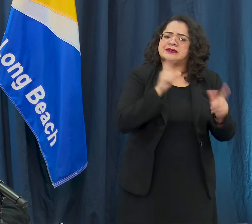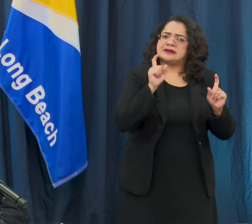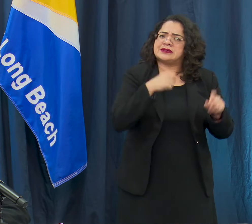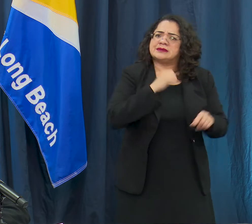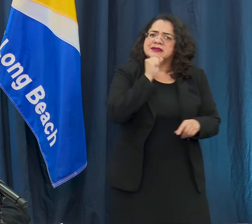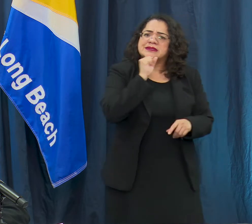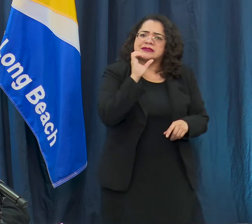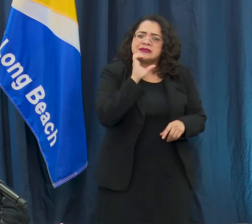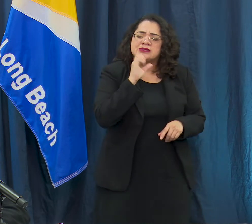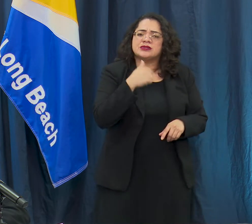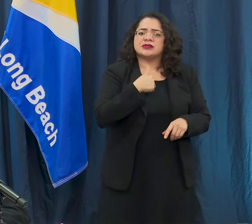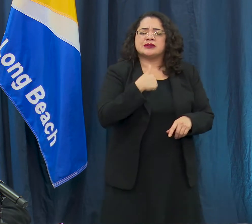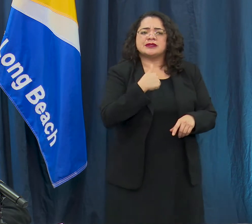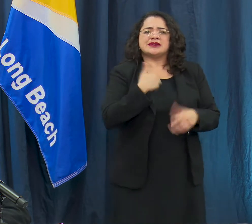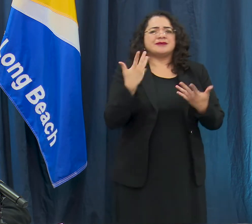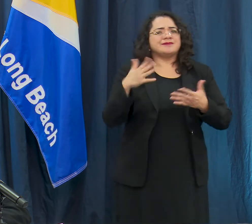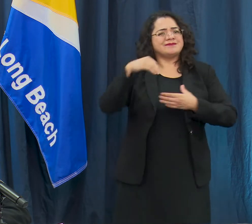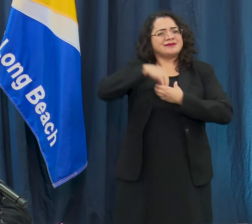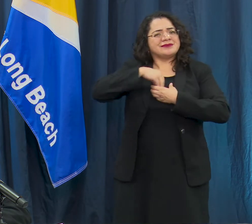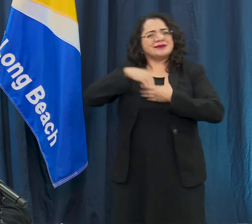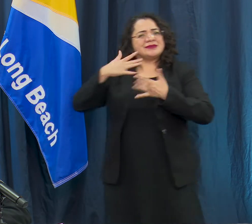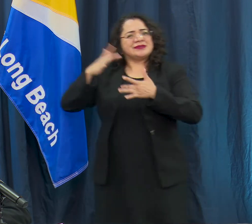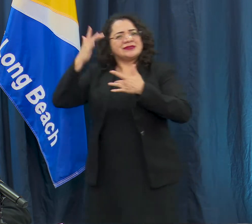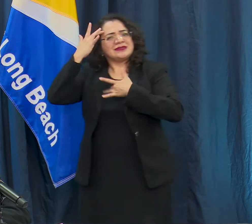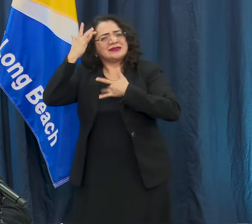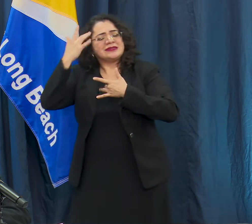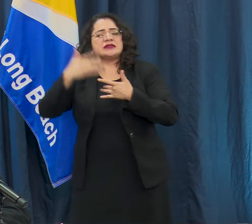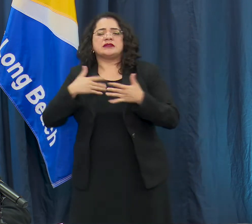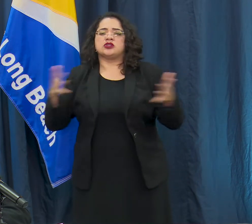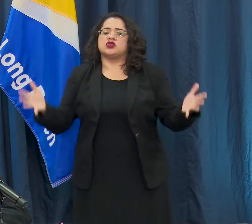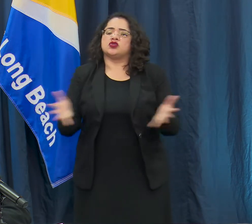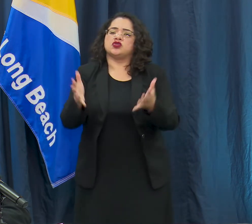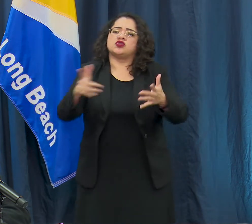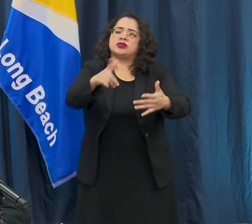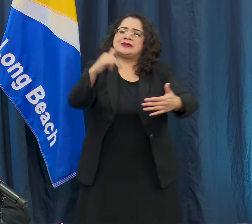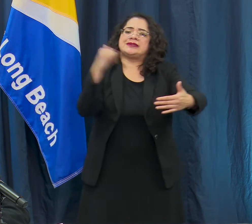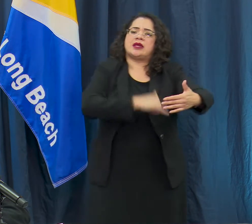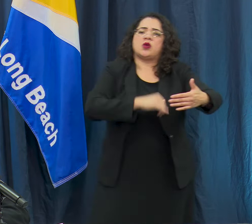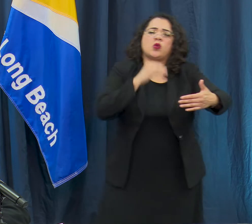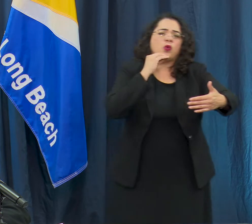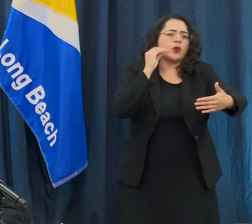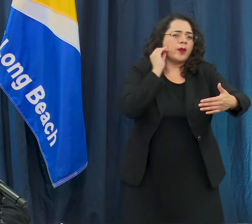and we would encourage you to do so. In addition today beyond those retail